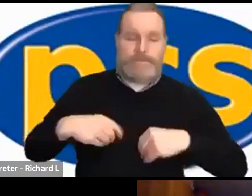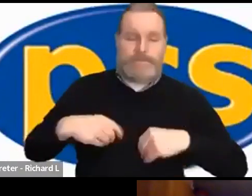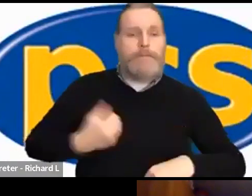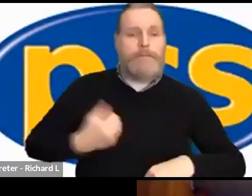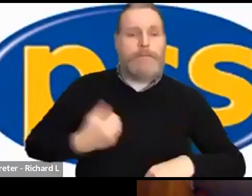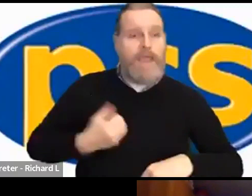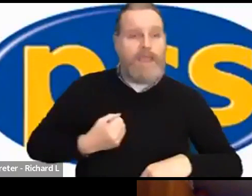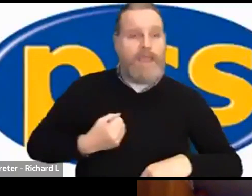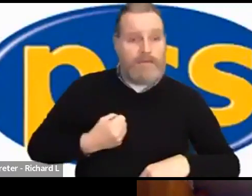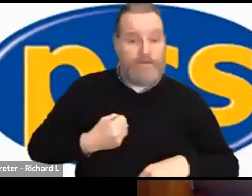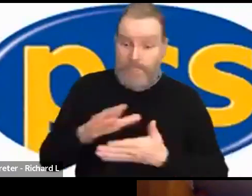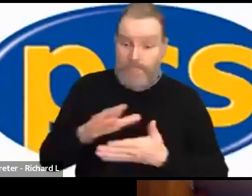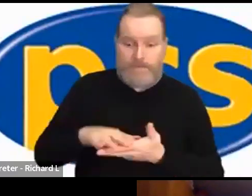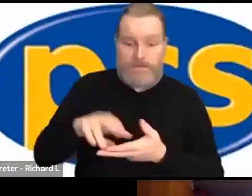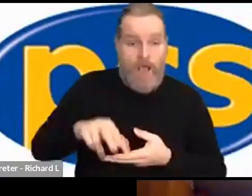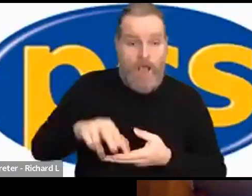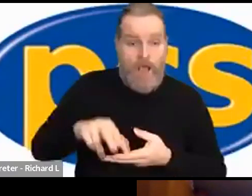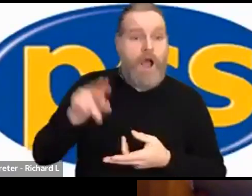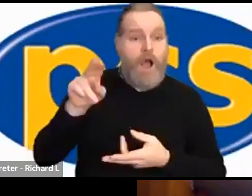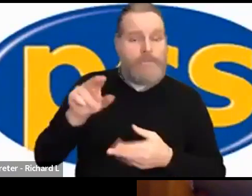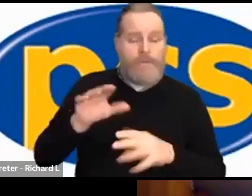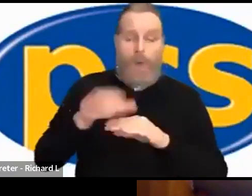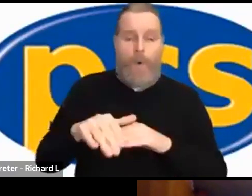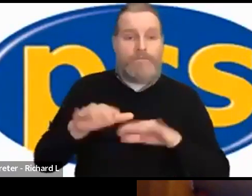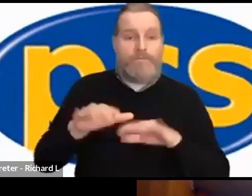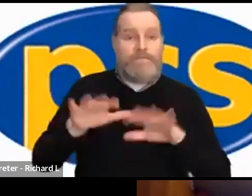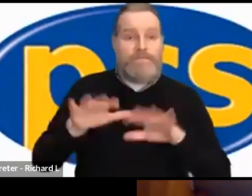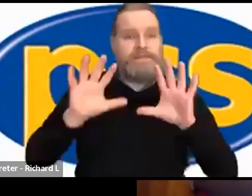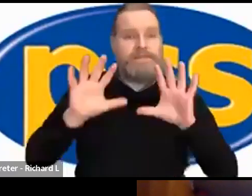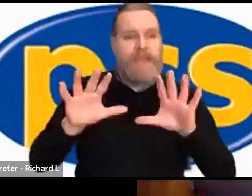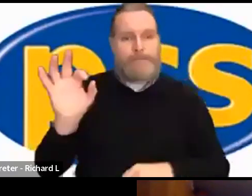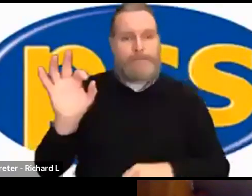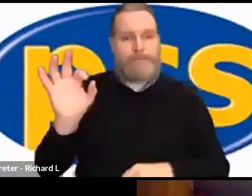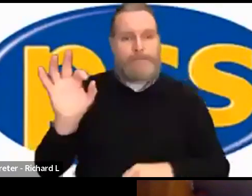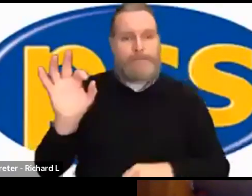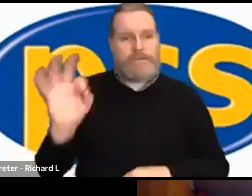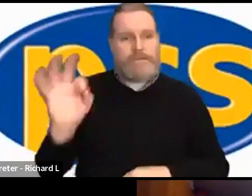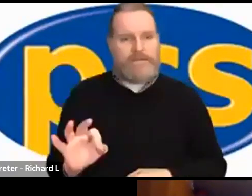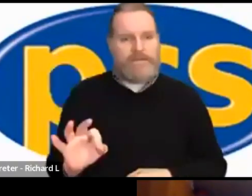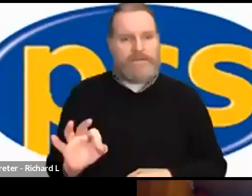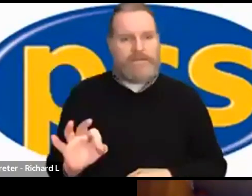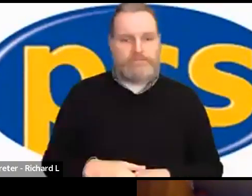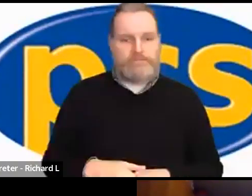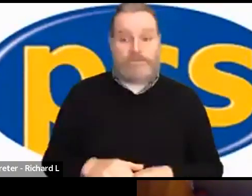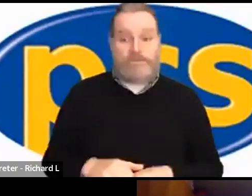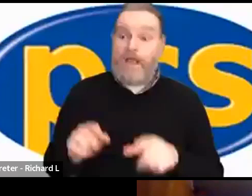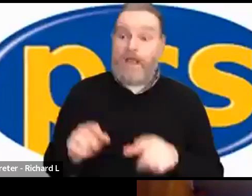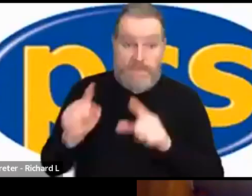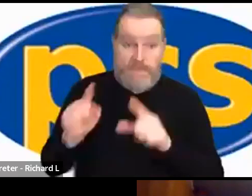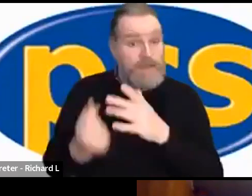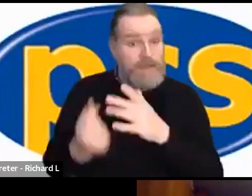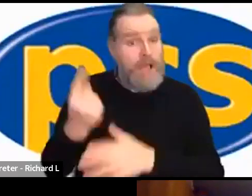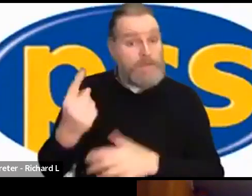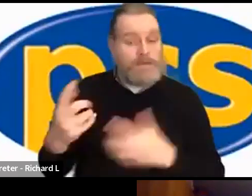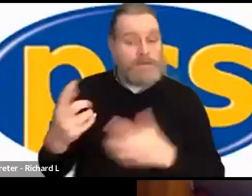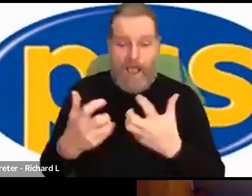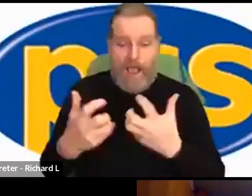a revised payoff, which means that many people have secured a better red a pay raise of over a pay raise of over 10% that would not have have happened had they not been prepared to take industrial